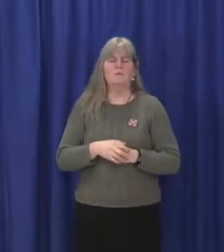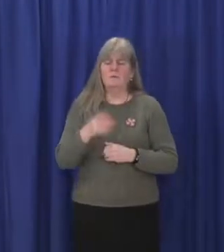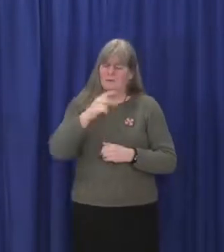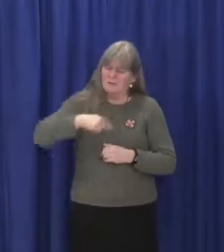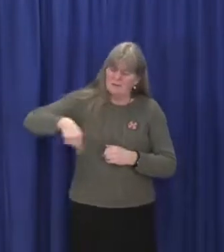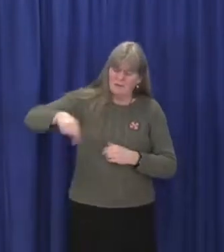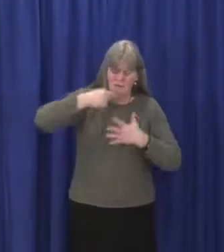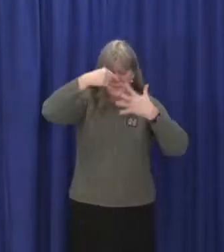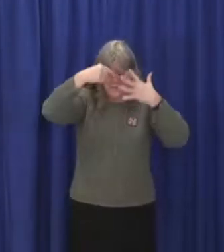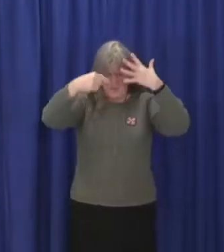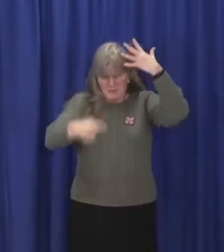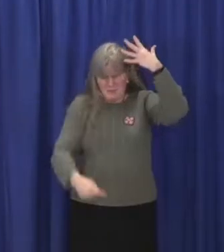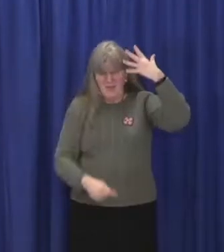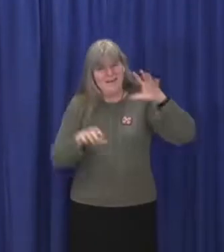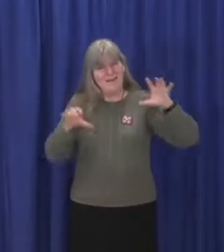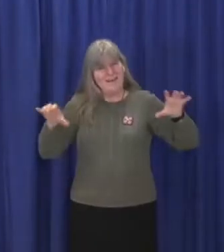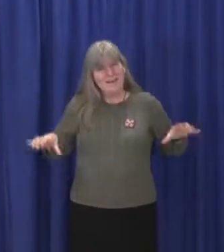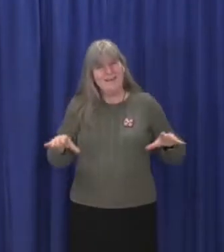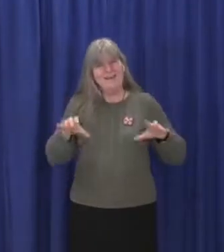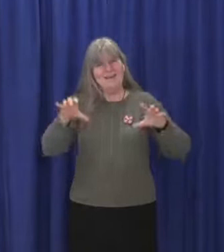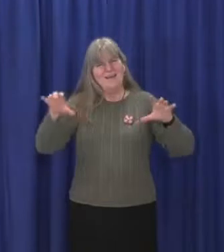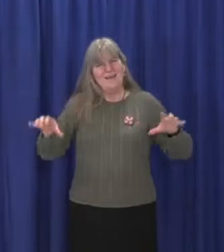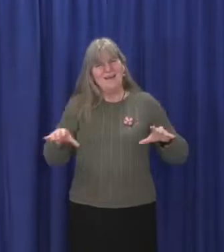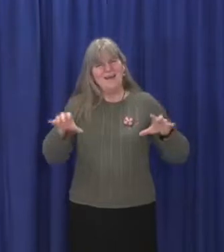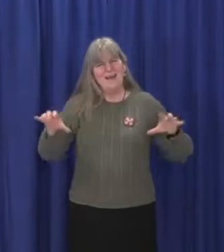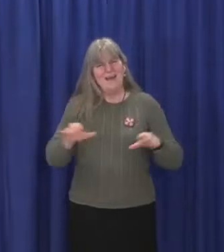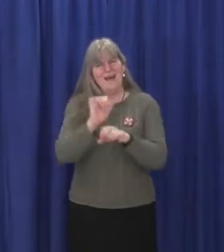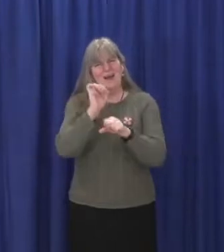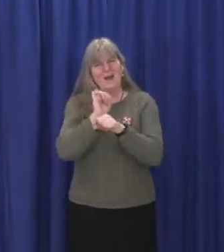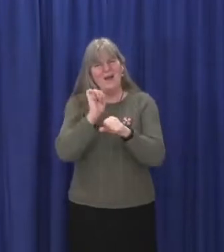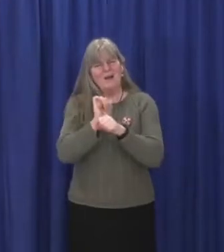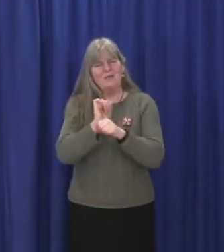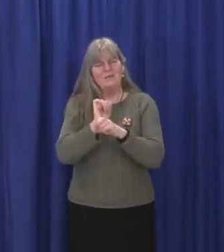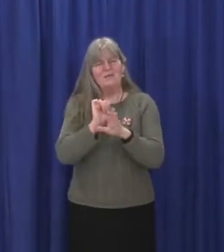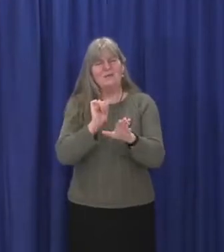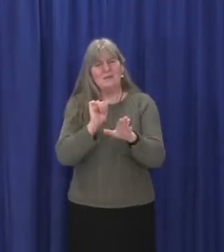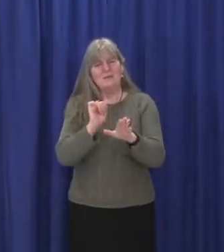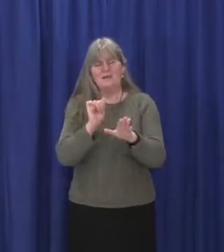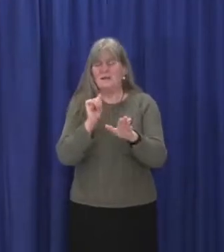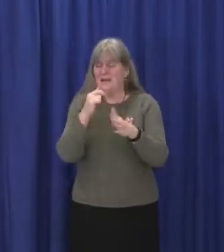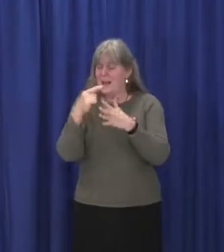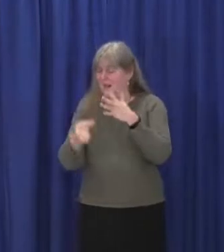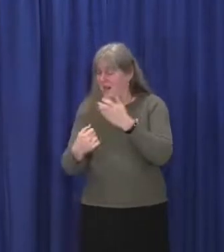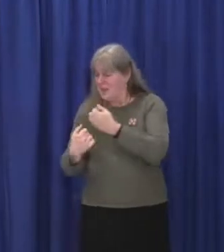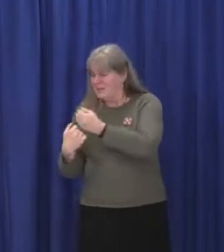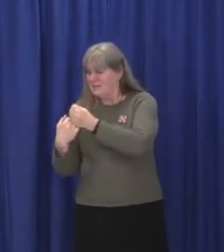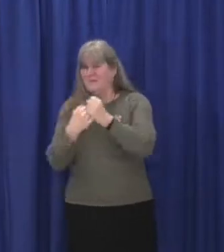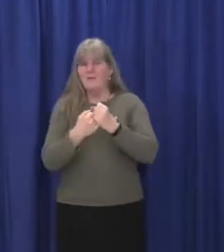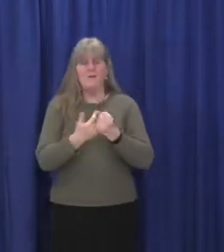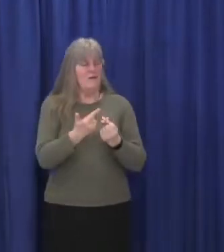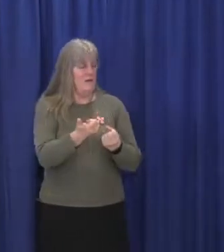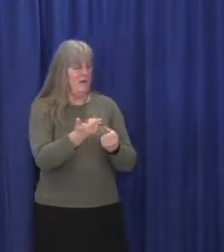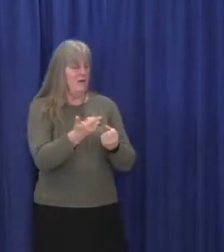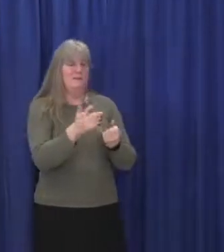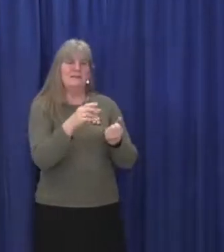we still have this-- the satisfaction of seeing the smiling faces of children who are able to learn